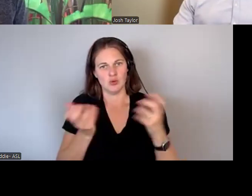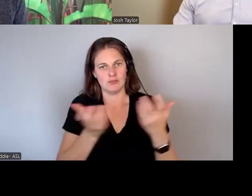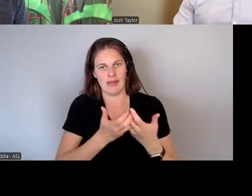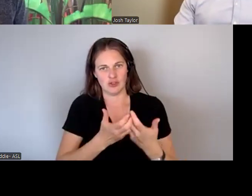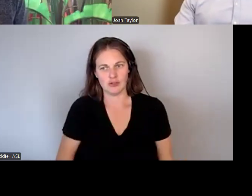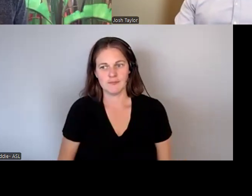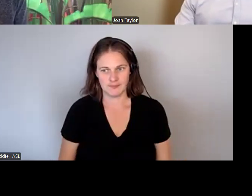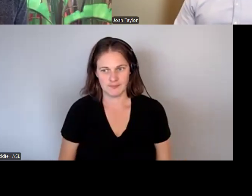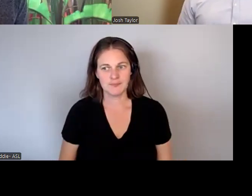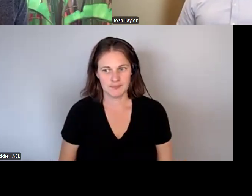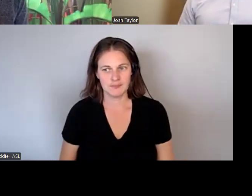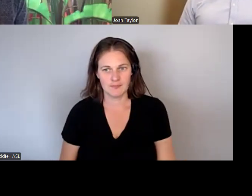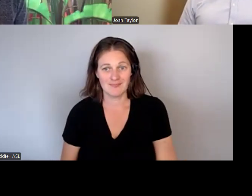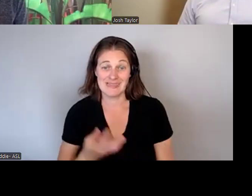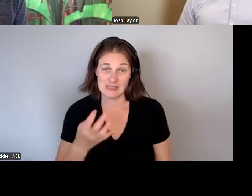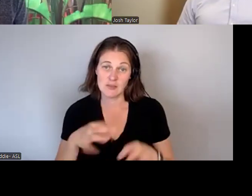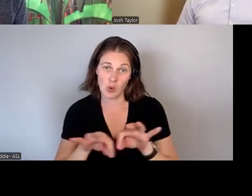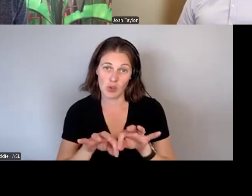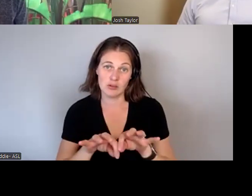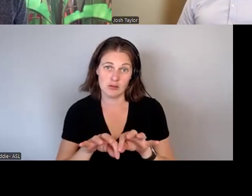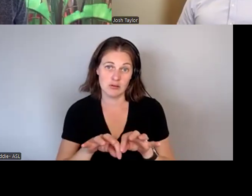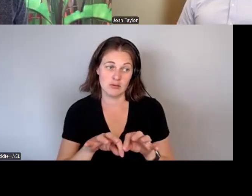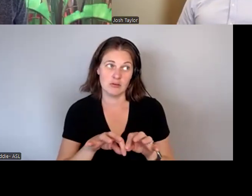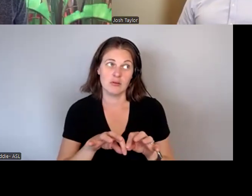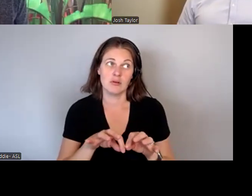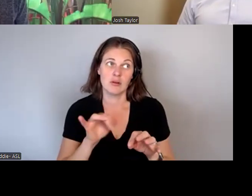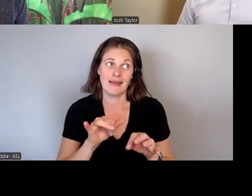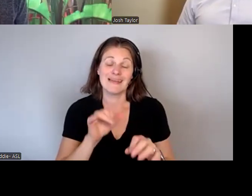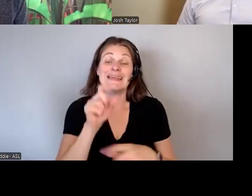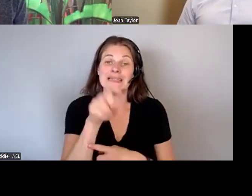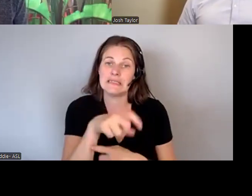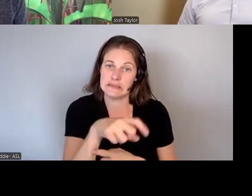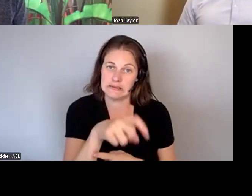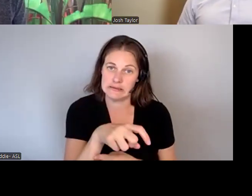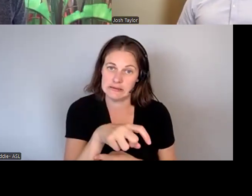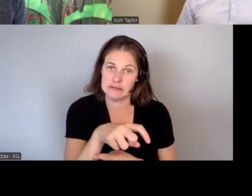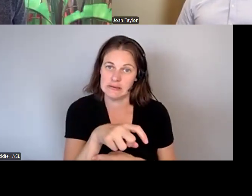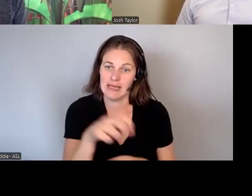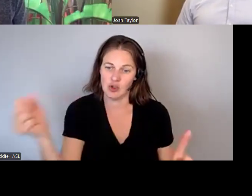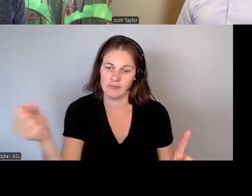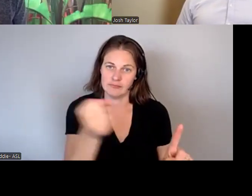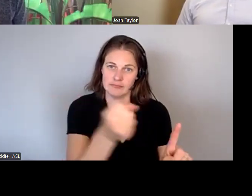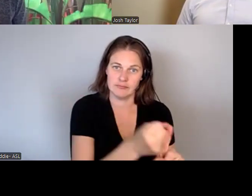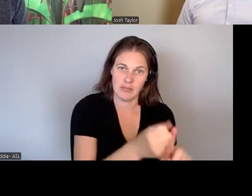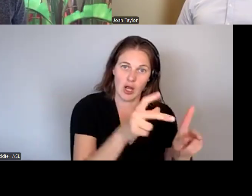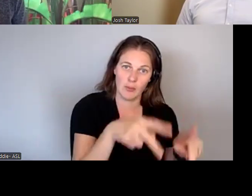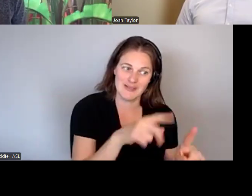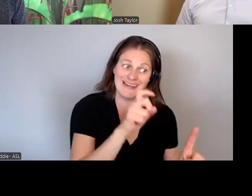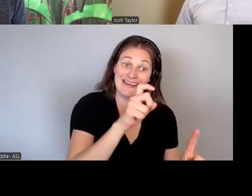It's important that it needs to be done, that you're fitting someone into to something that needs to get done.